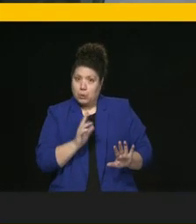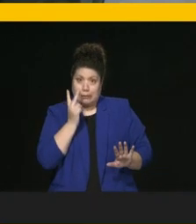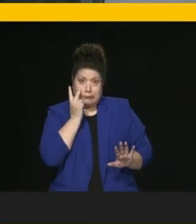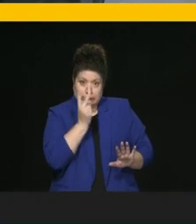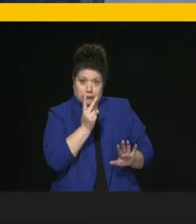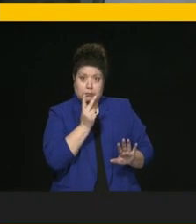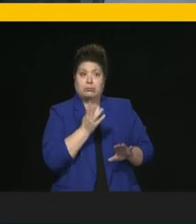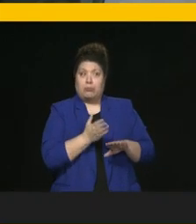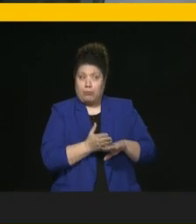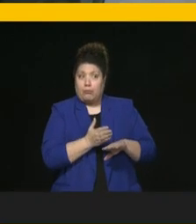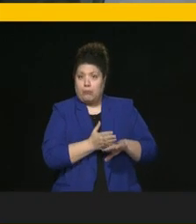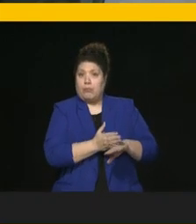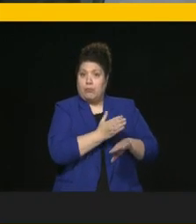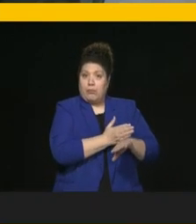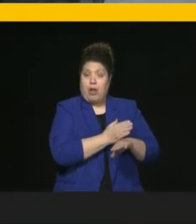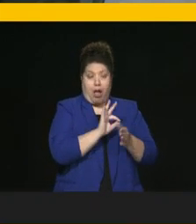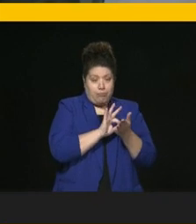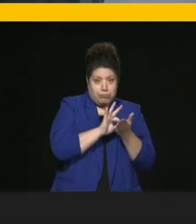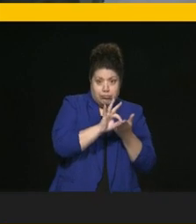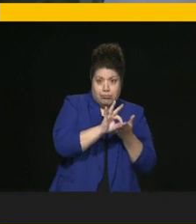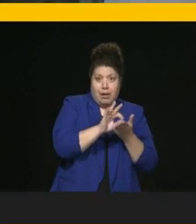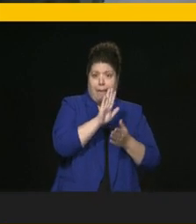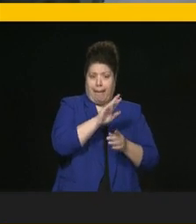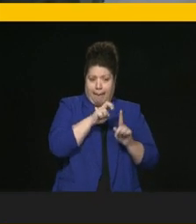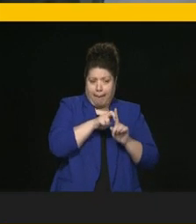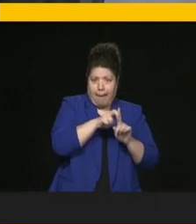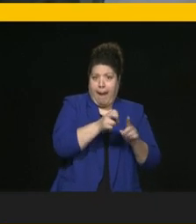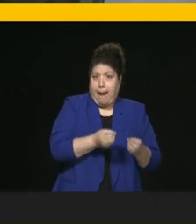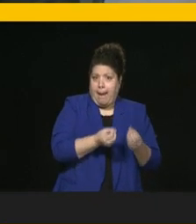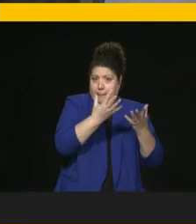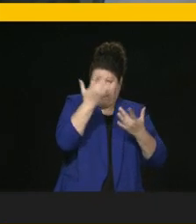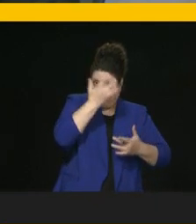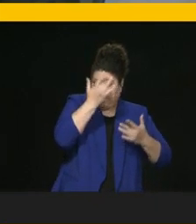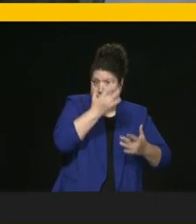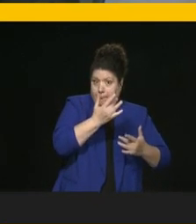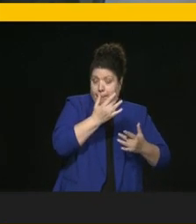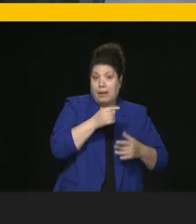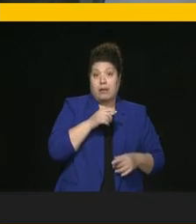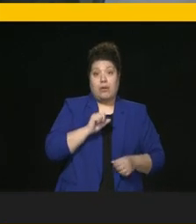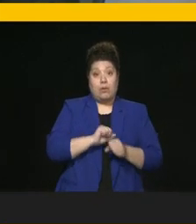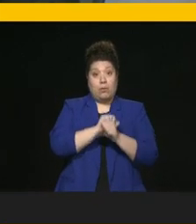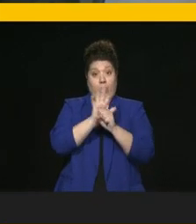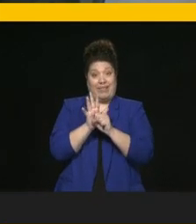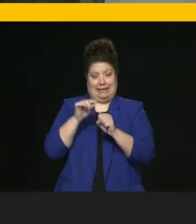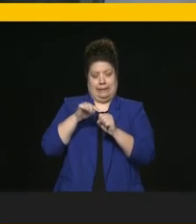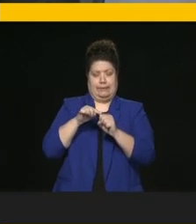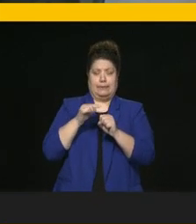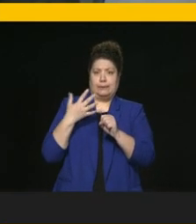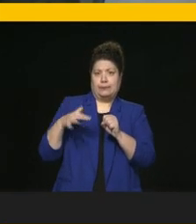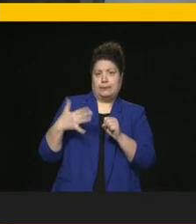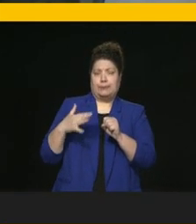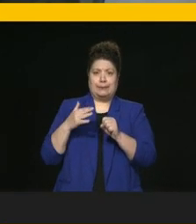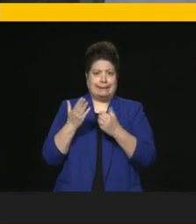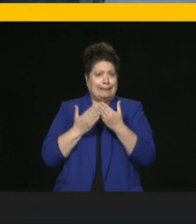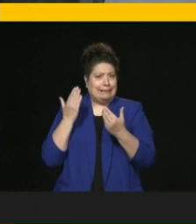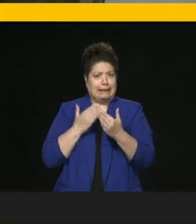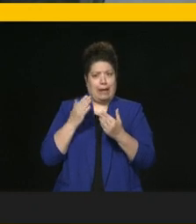SOME CAUSE FOR CAUTIOUS OPTIMISM COMING FROM OUR EPIDEMIOLOGICAL